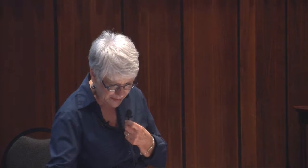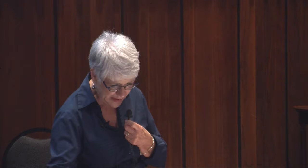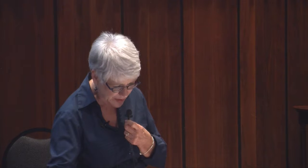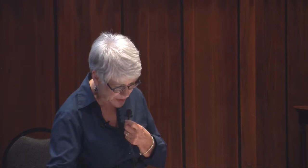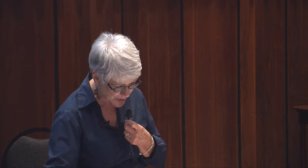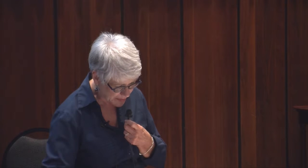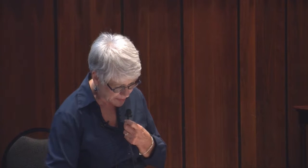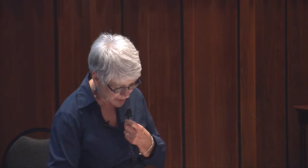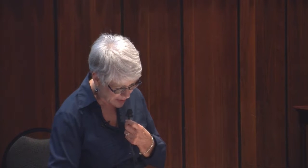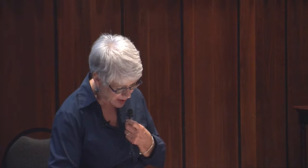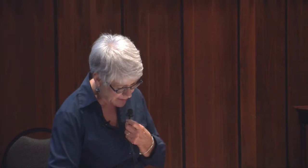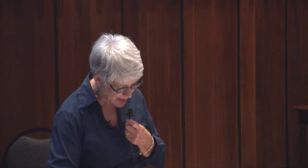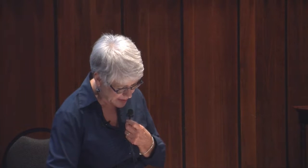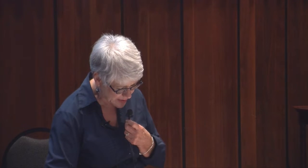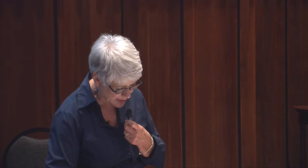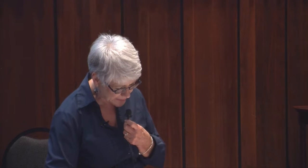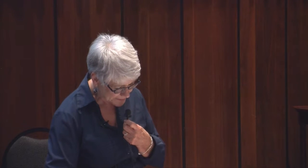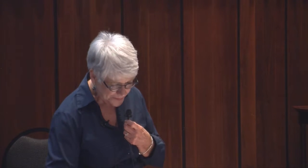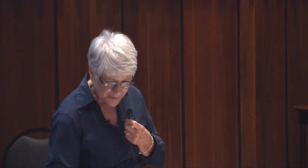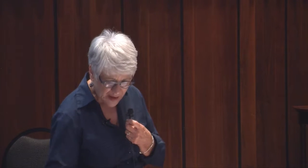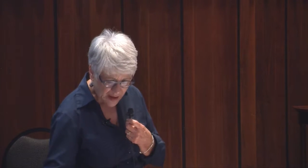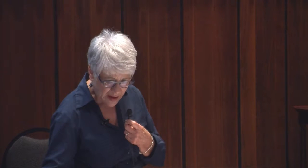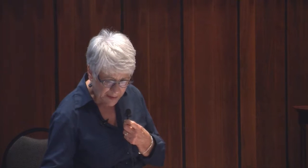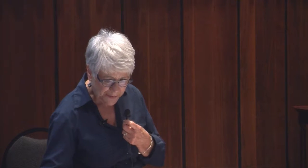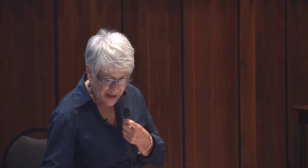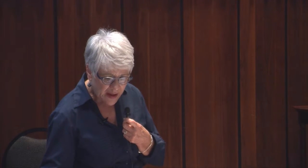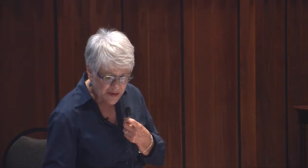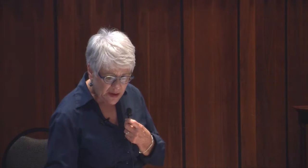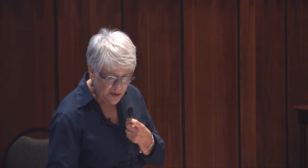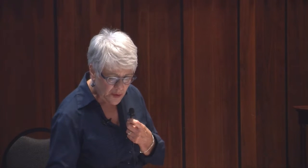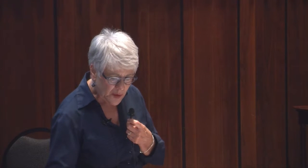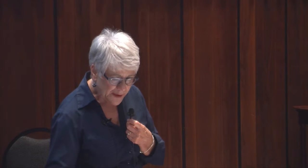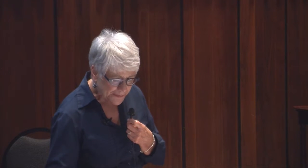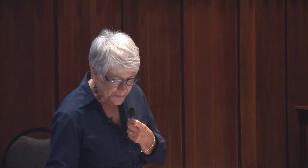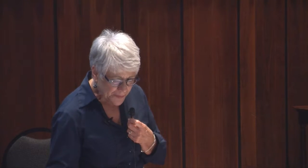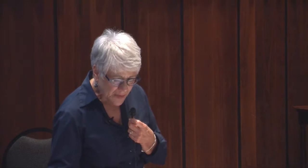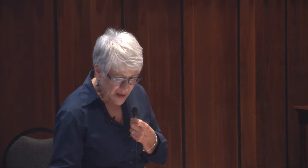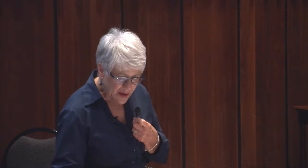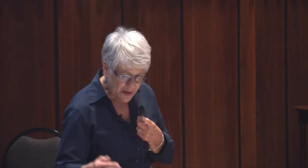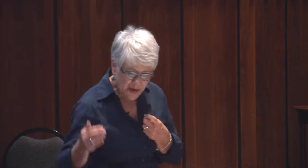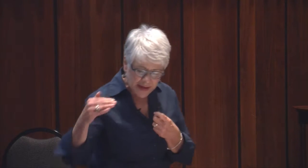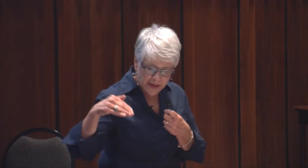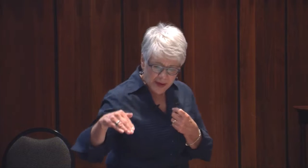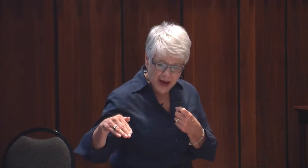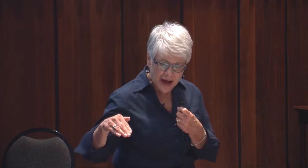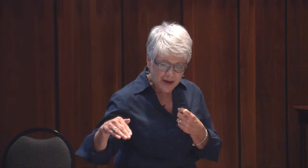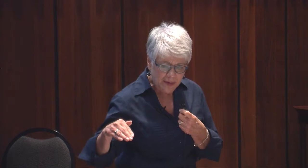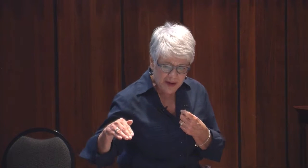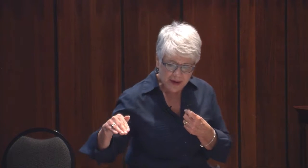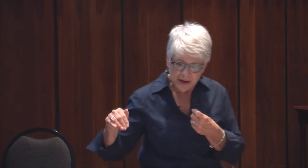relationship before already. So down at the bottom...